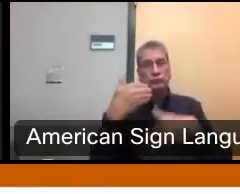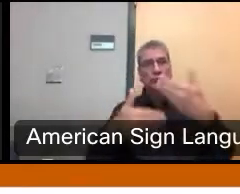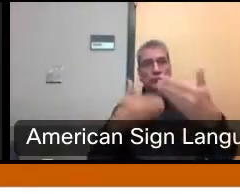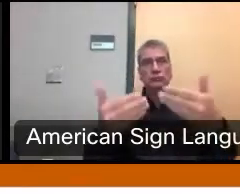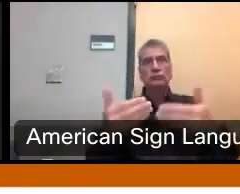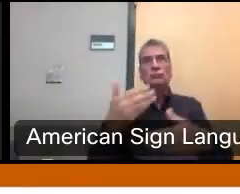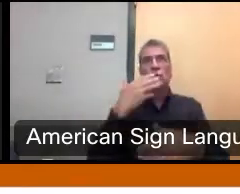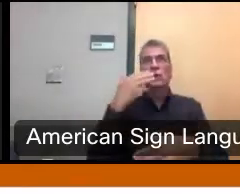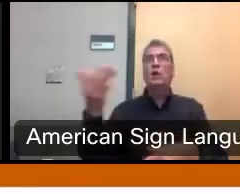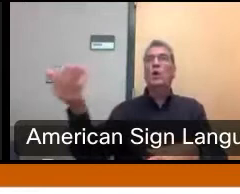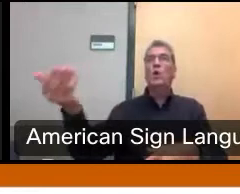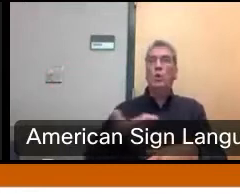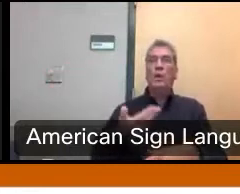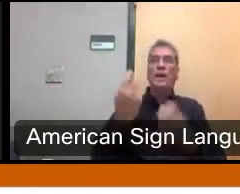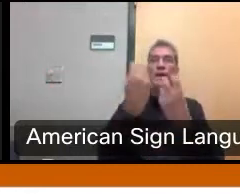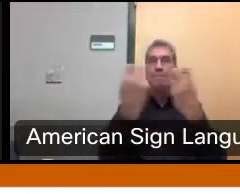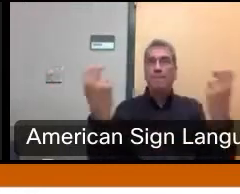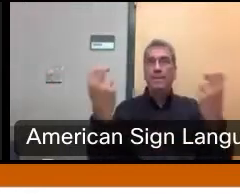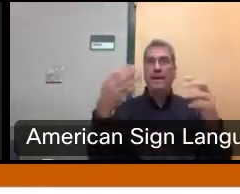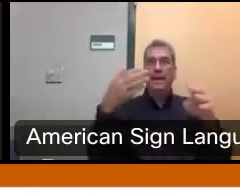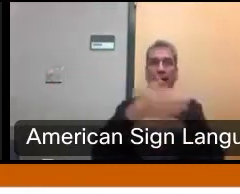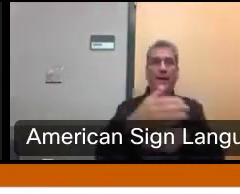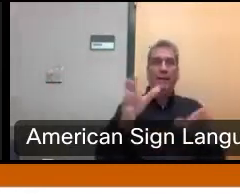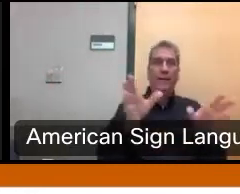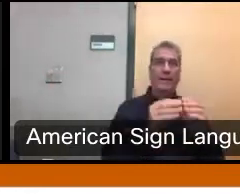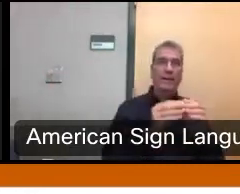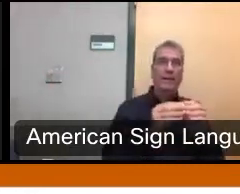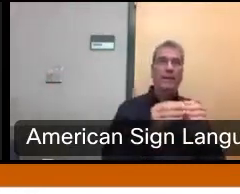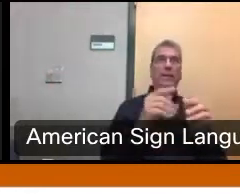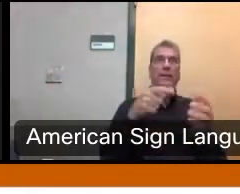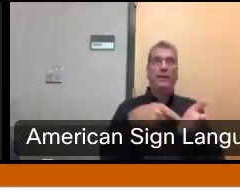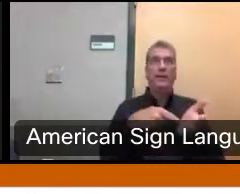our panelists for the session after this. And then we'll get to kind of hear from them